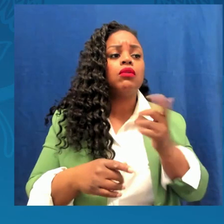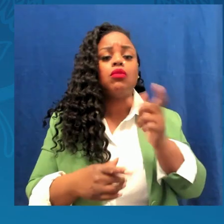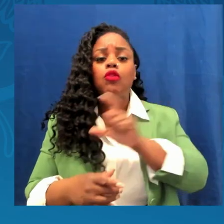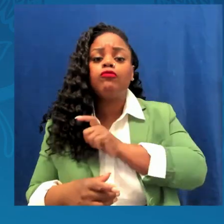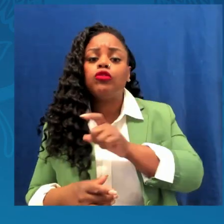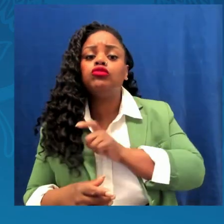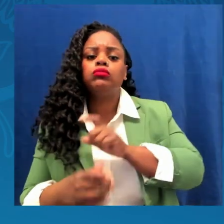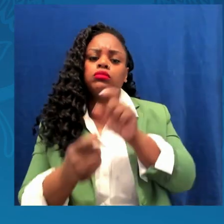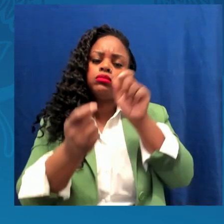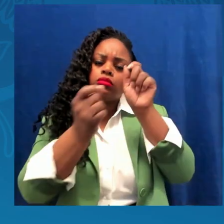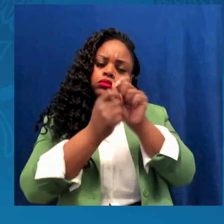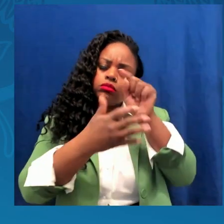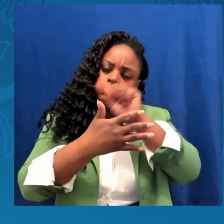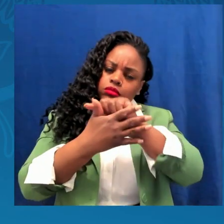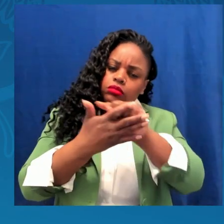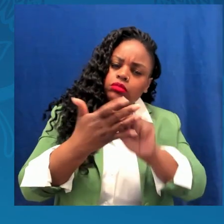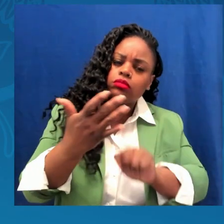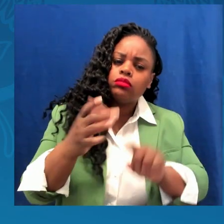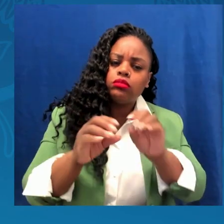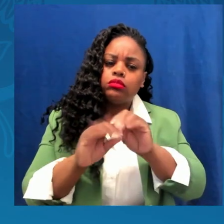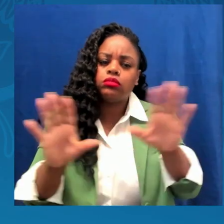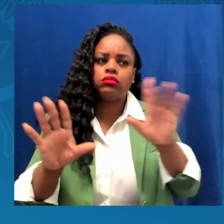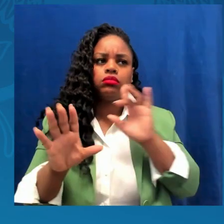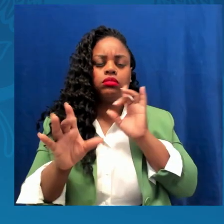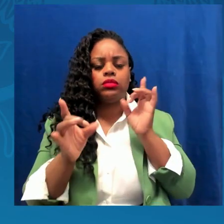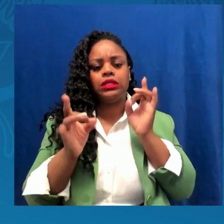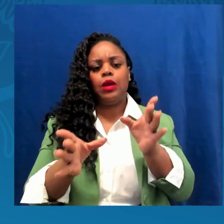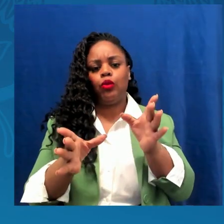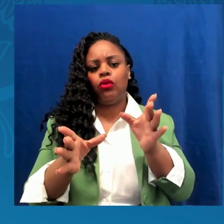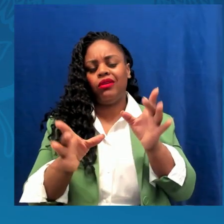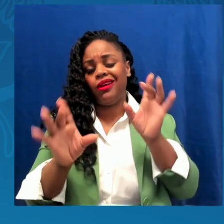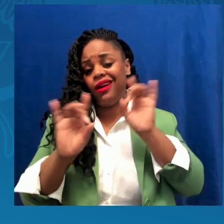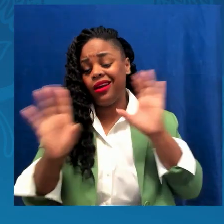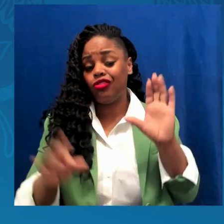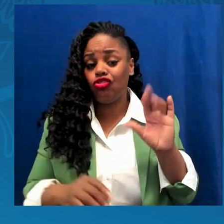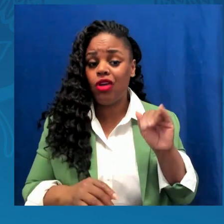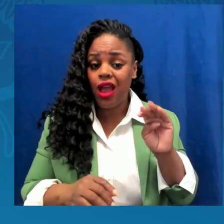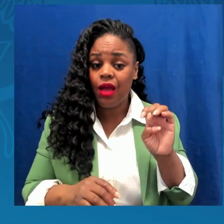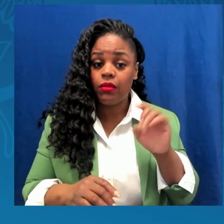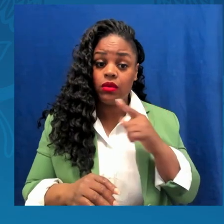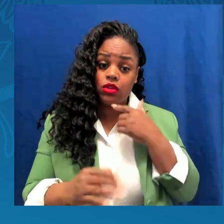and report hate crime and address language and cultural barriers